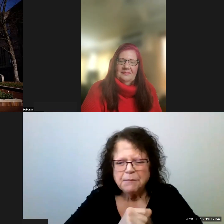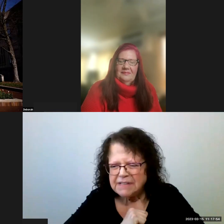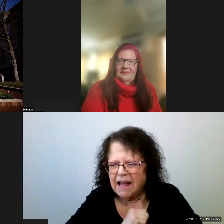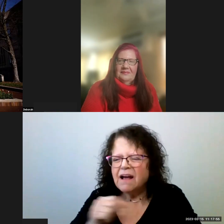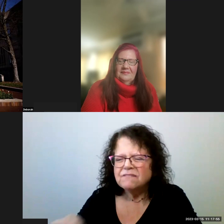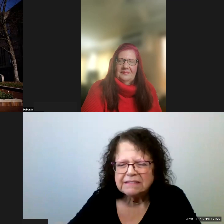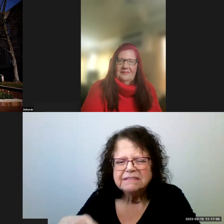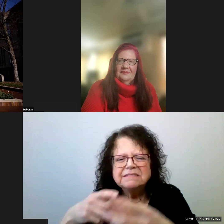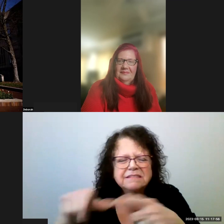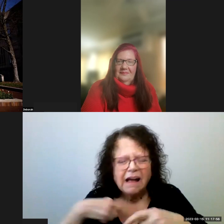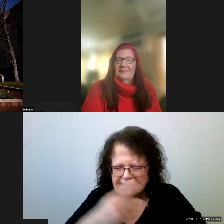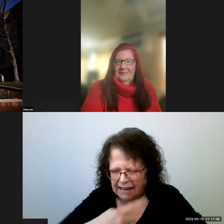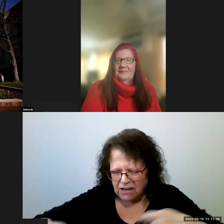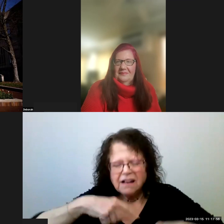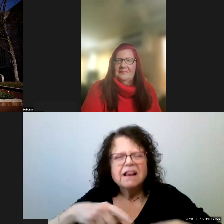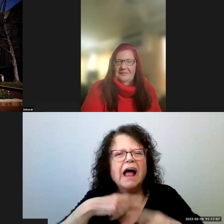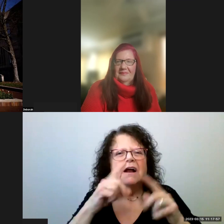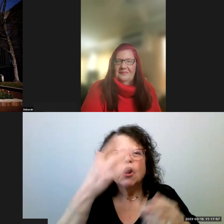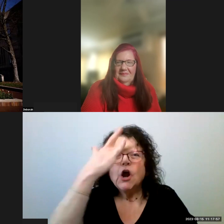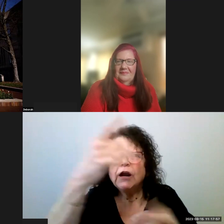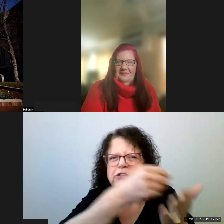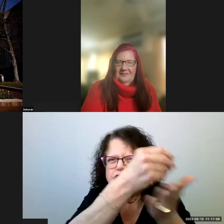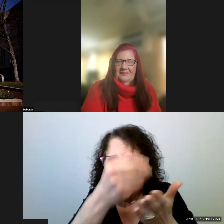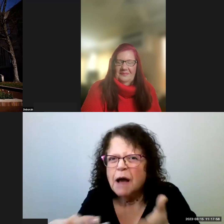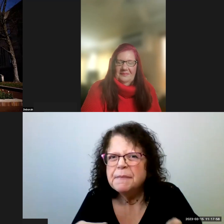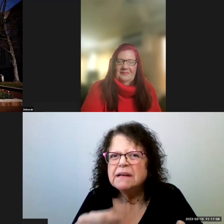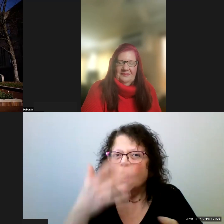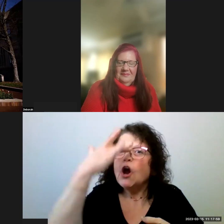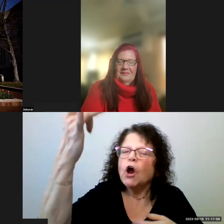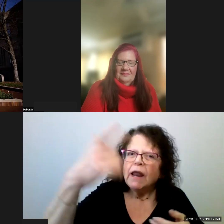I need to get into the store when they open and get out before the crowd got there. My